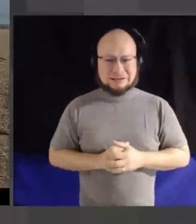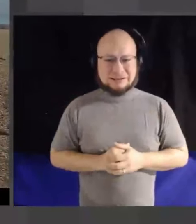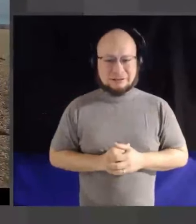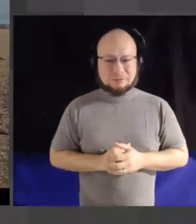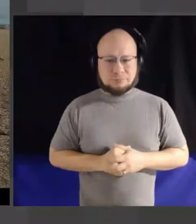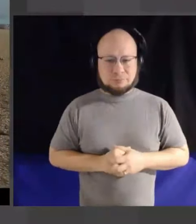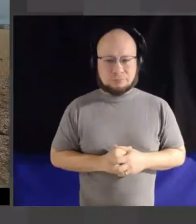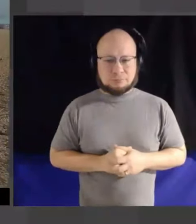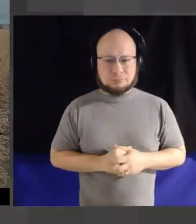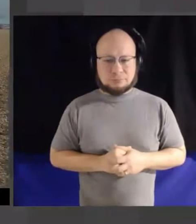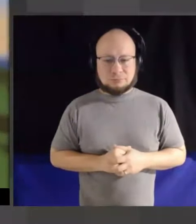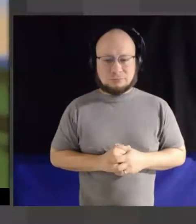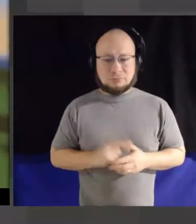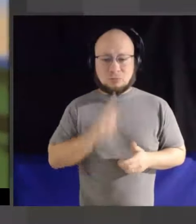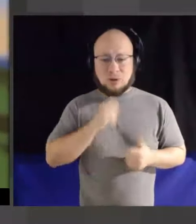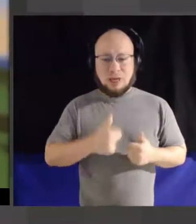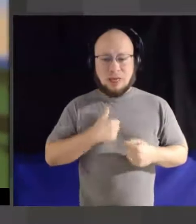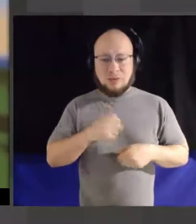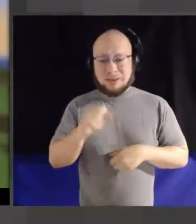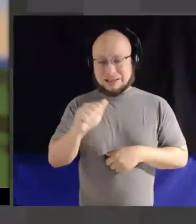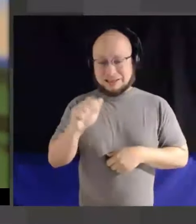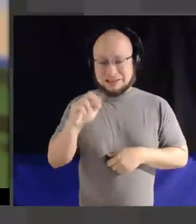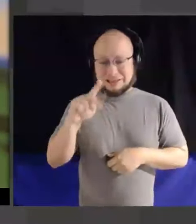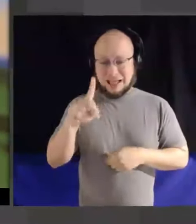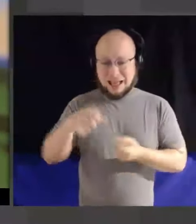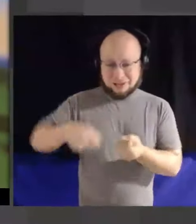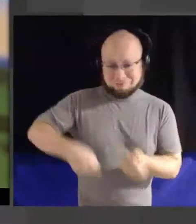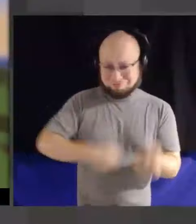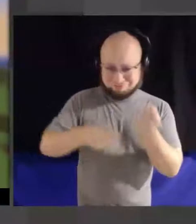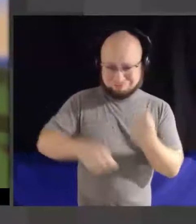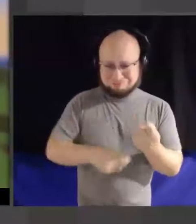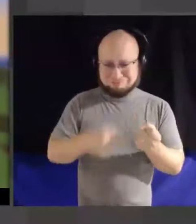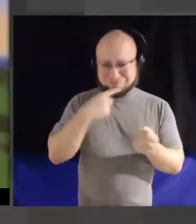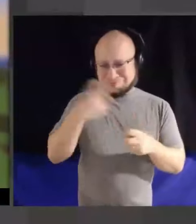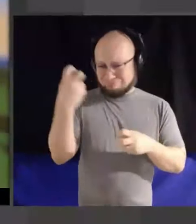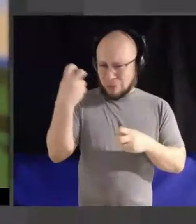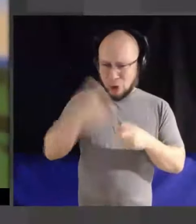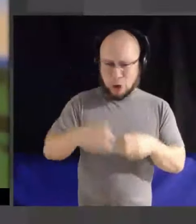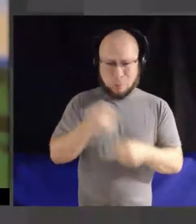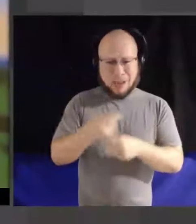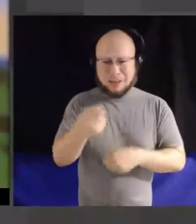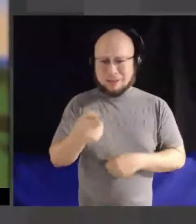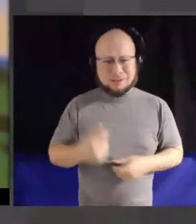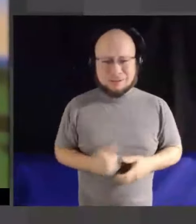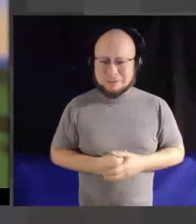SORRY. AND REAL LIFE SAND BLOCKS ARE